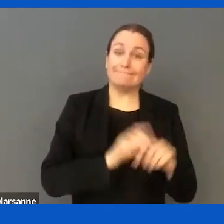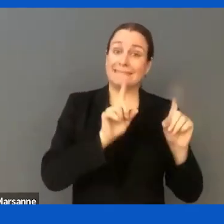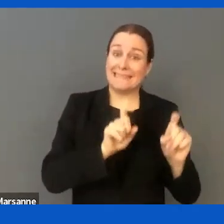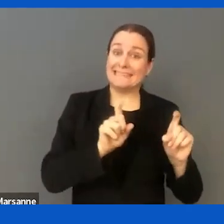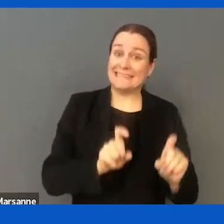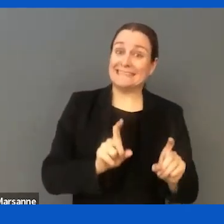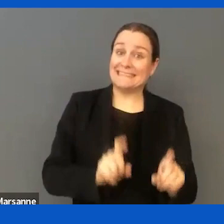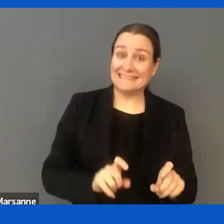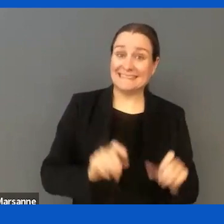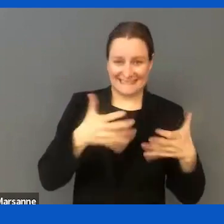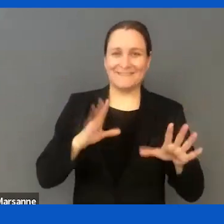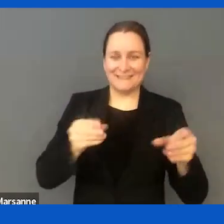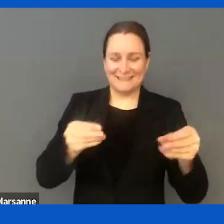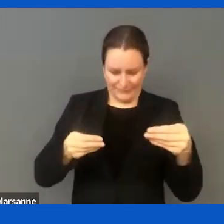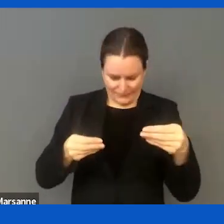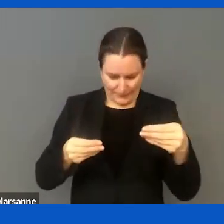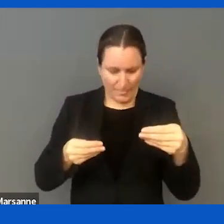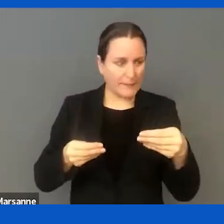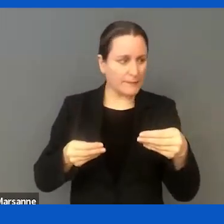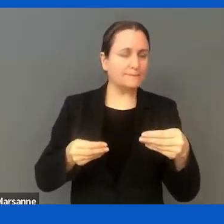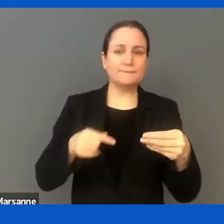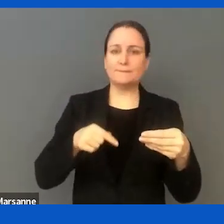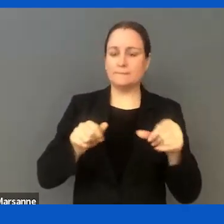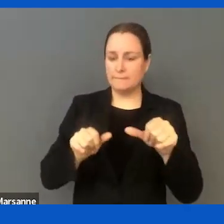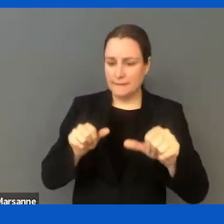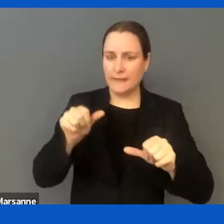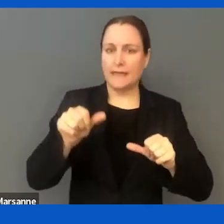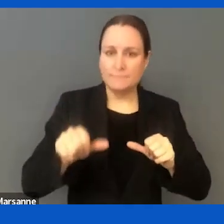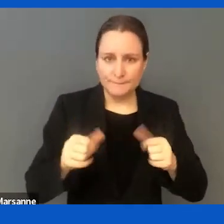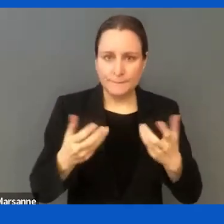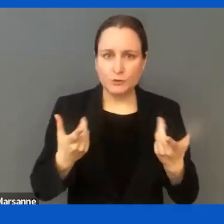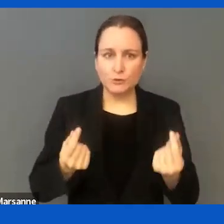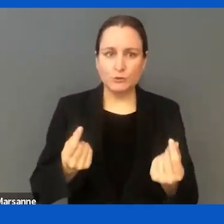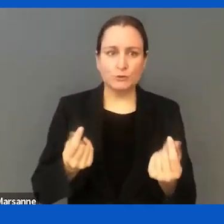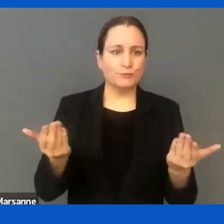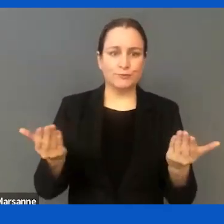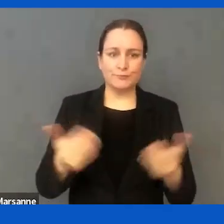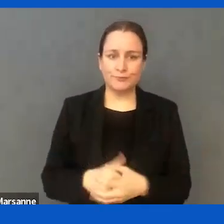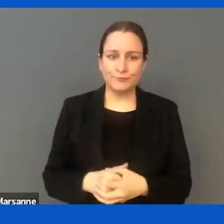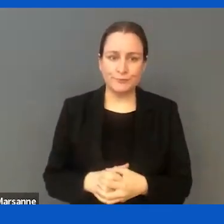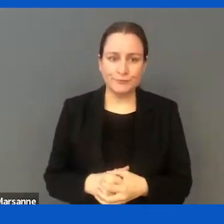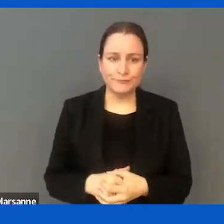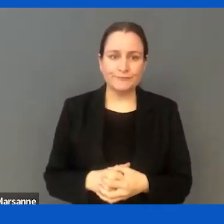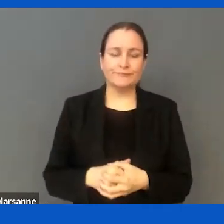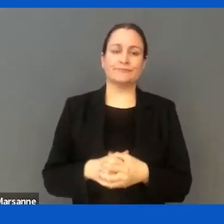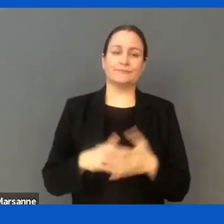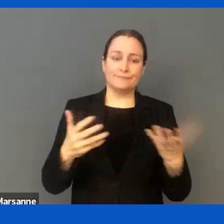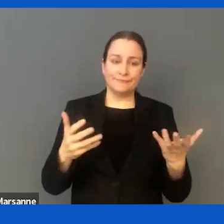Haven't got a clue what to do next. A test without a fix is worth nothing.